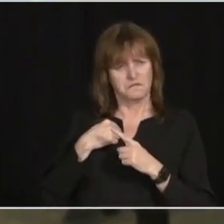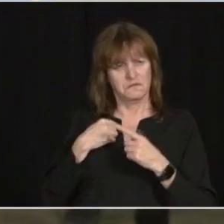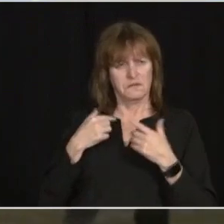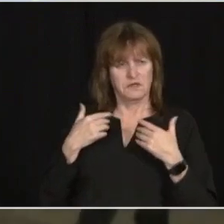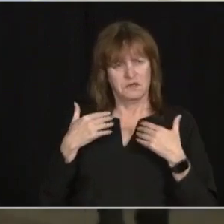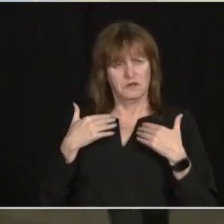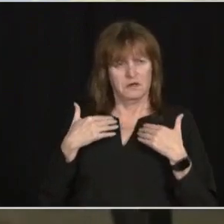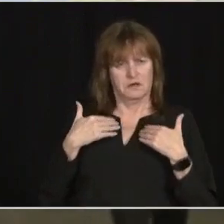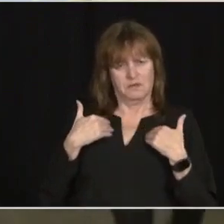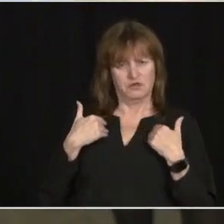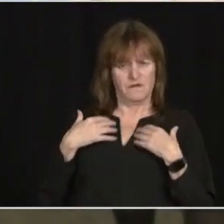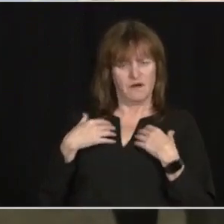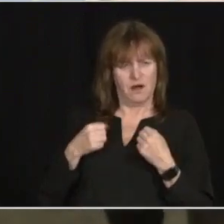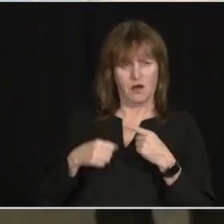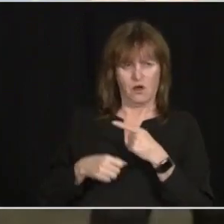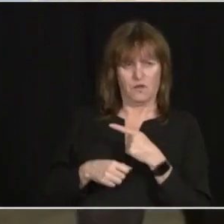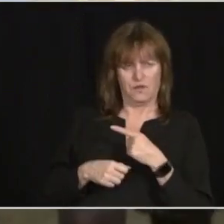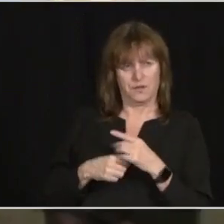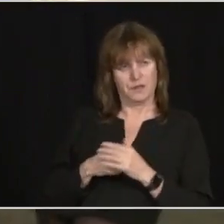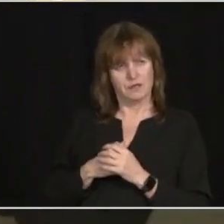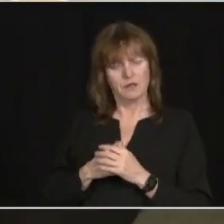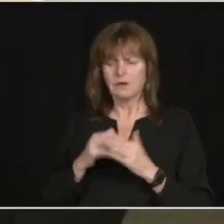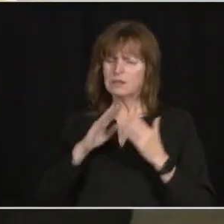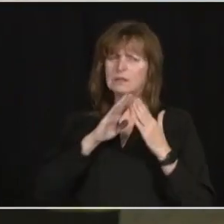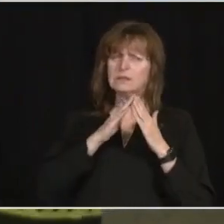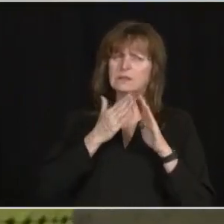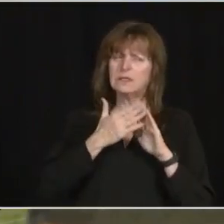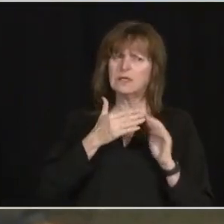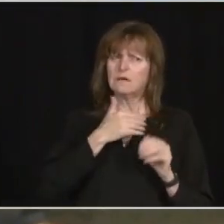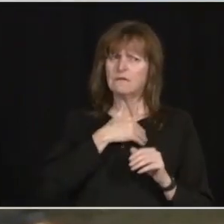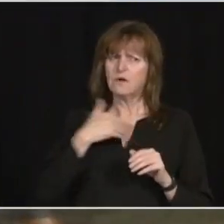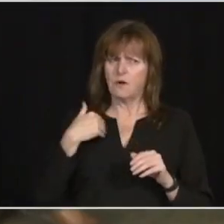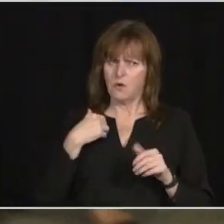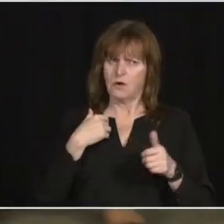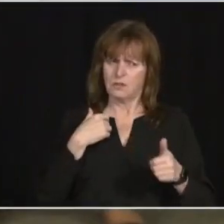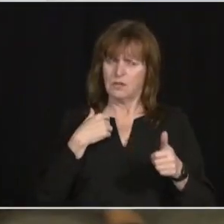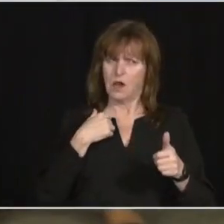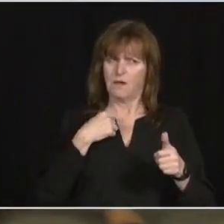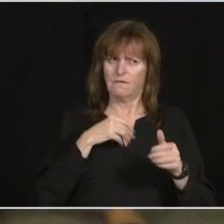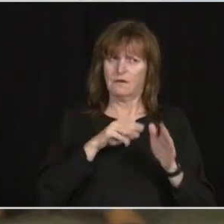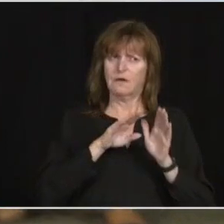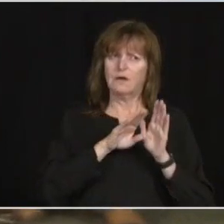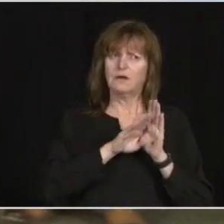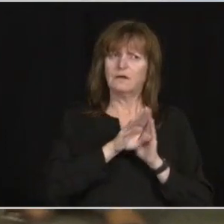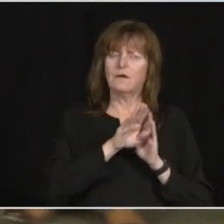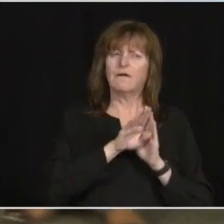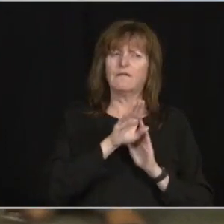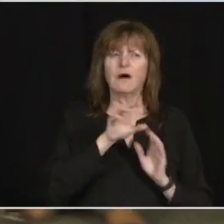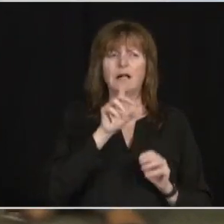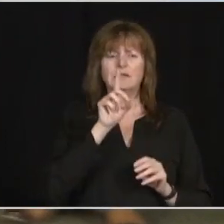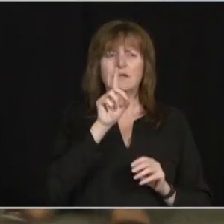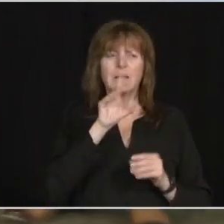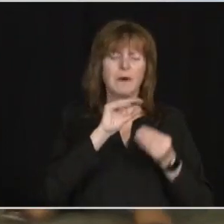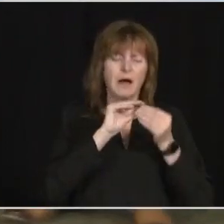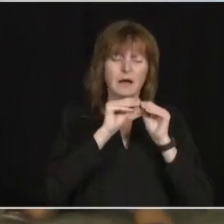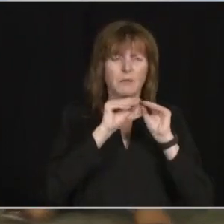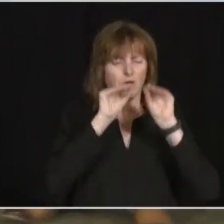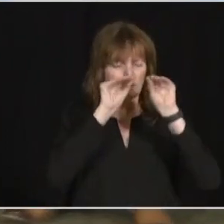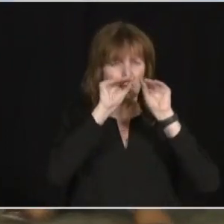own -- is developing its own COVID-19 did he tell base because they consider the provincial one outdated and